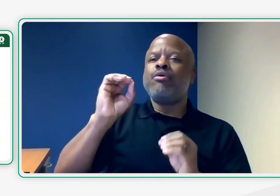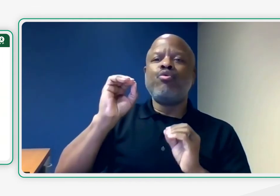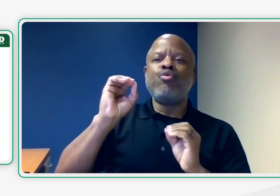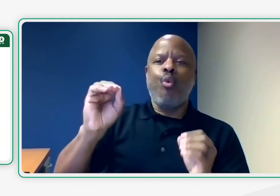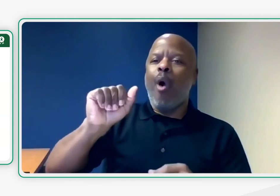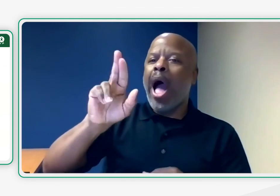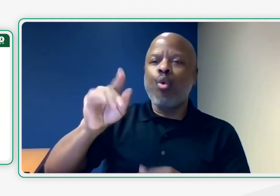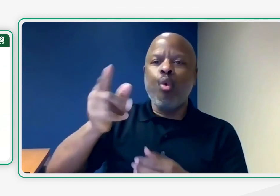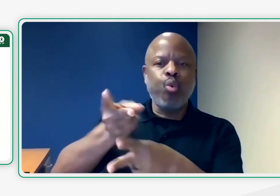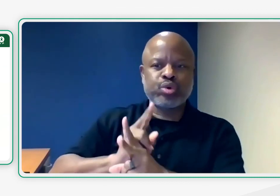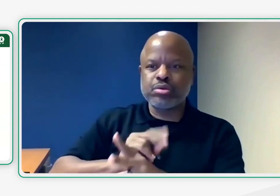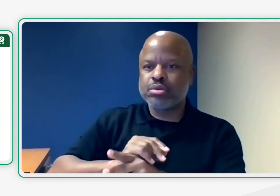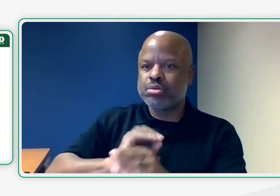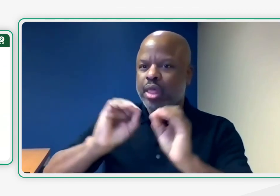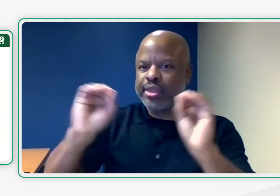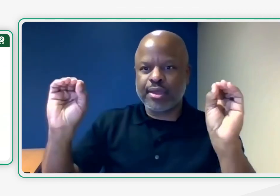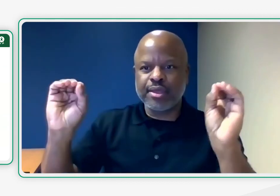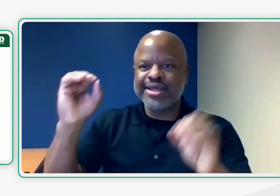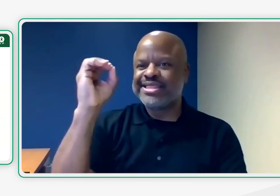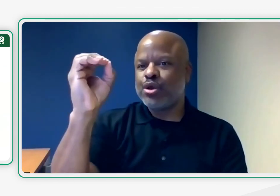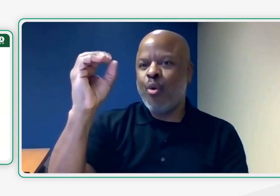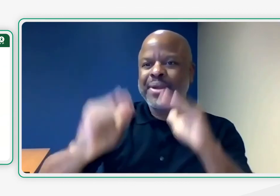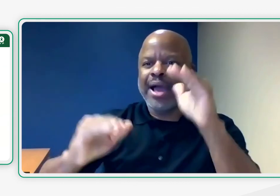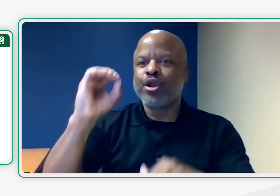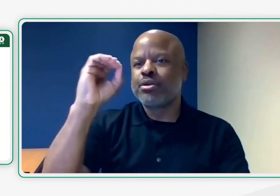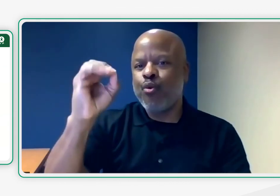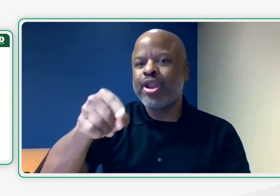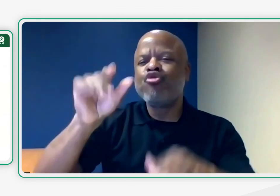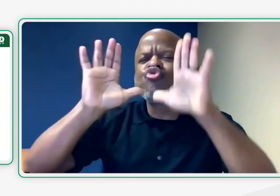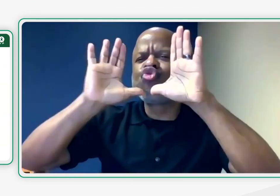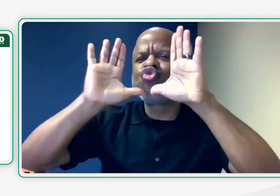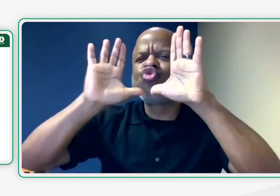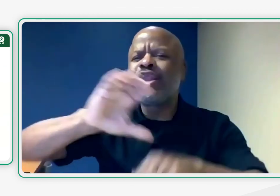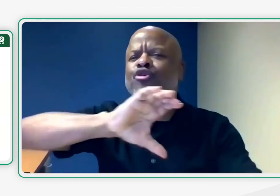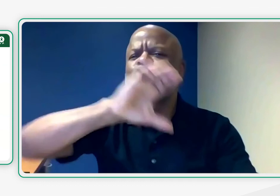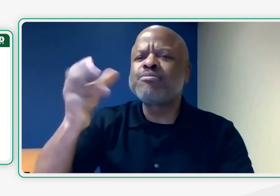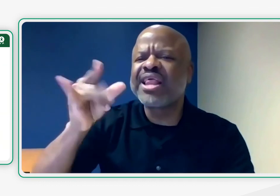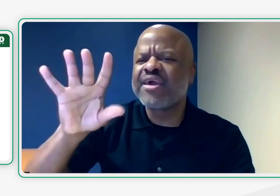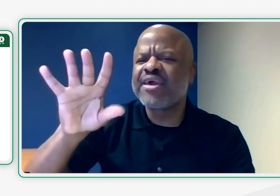was that she would give me this car so we did not have to go into a loan,